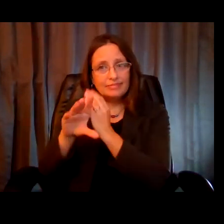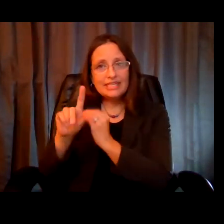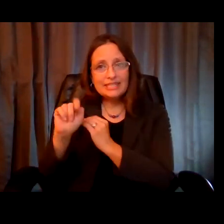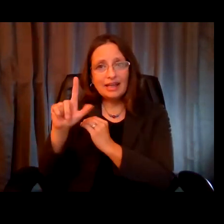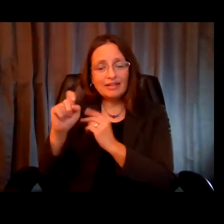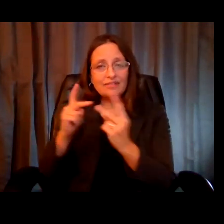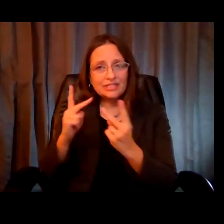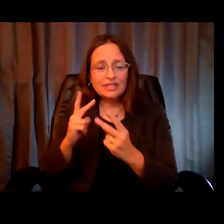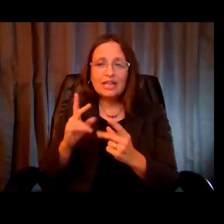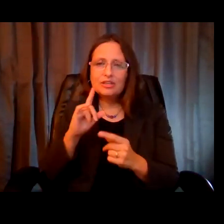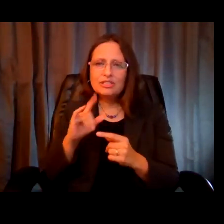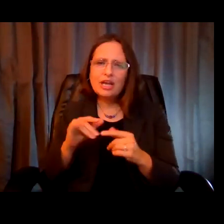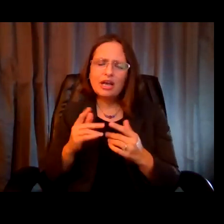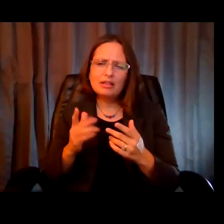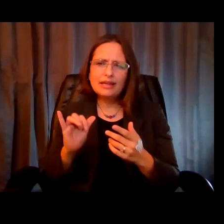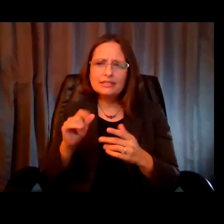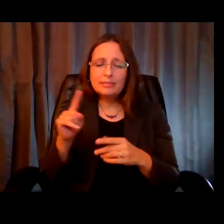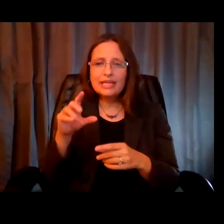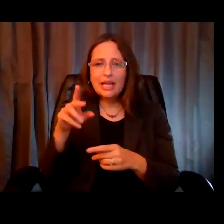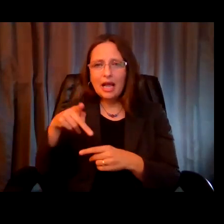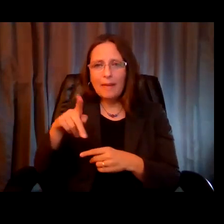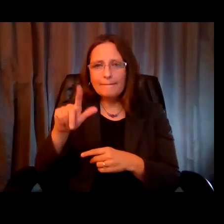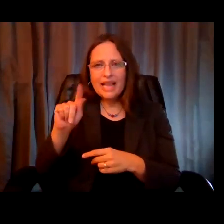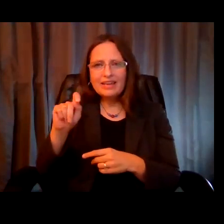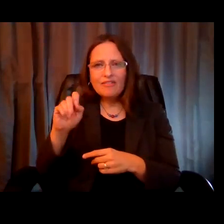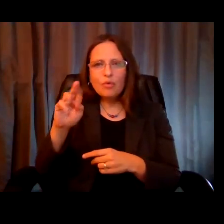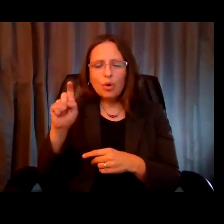This can greatly improve your ability to understand spoken language.